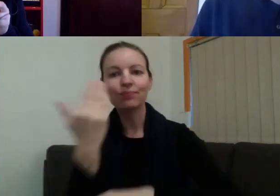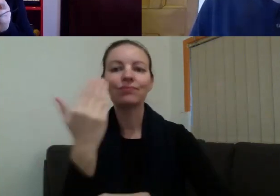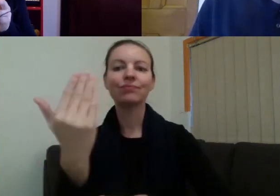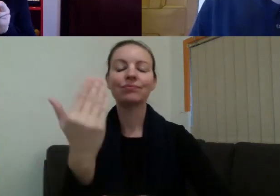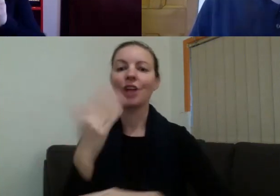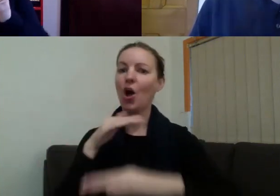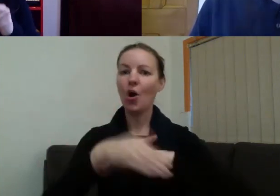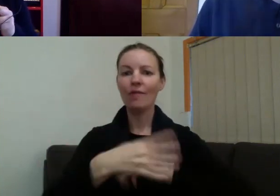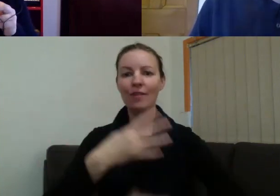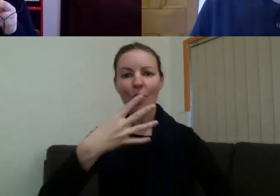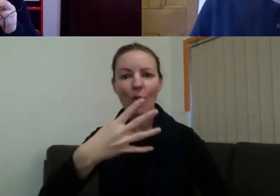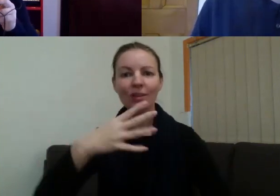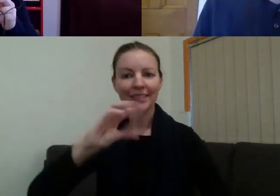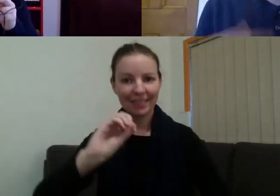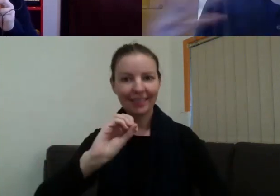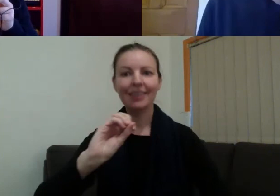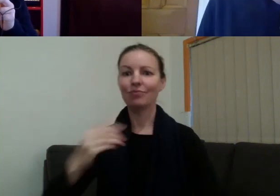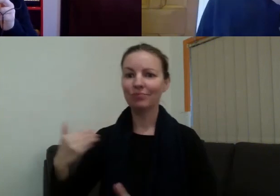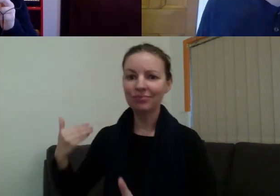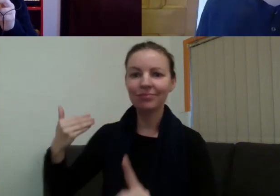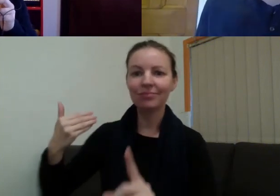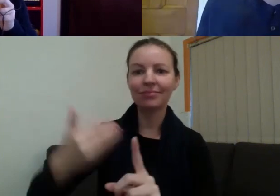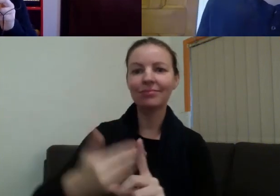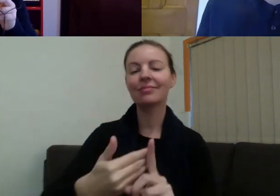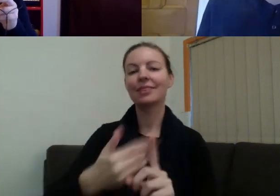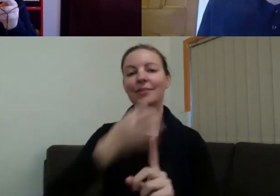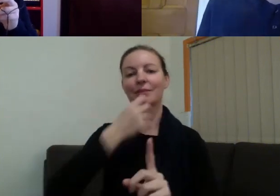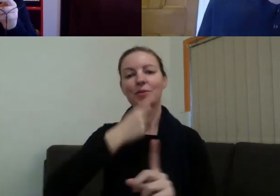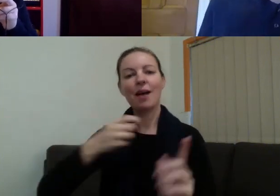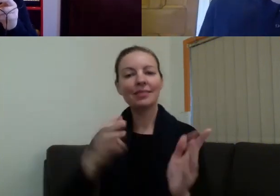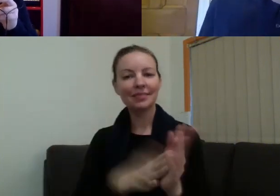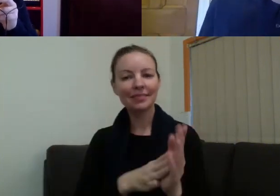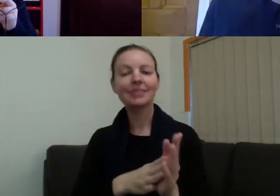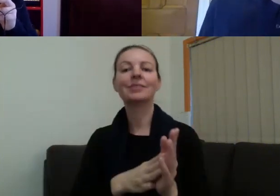over 40 who have presented. Over over the past few months to our Auslan interpreters.